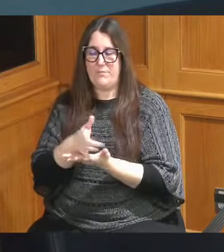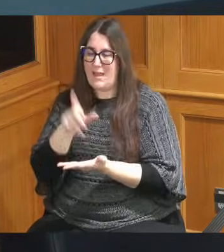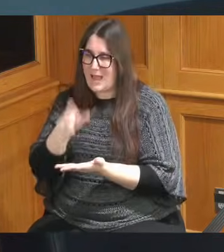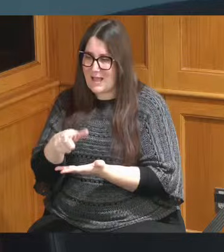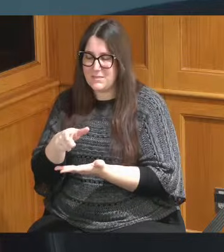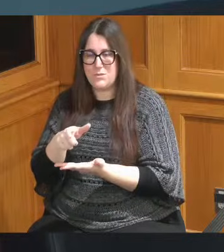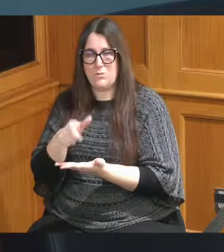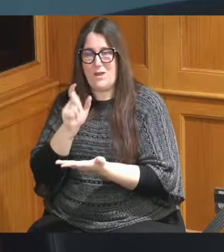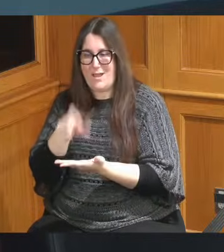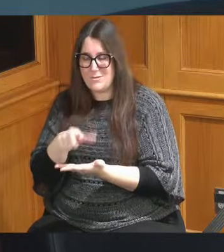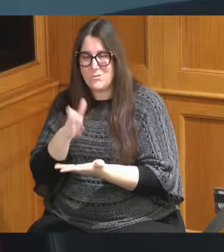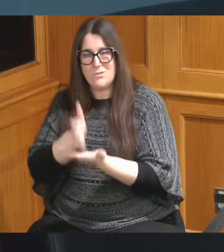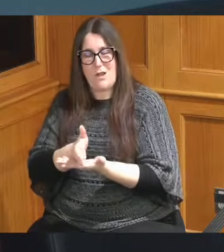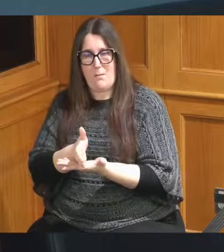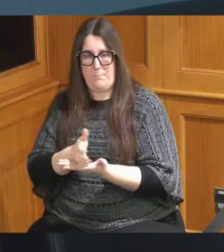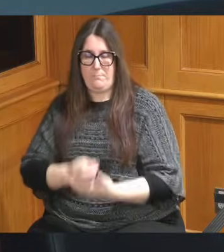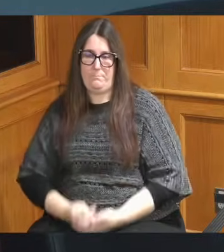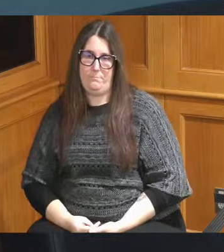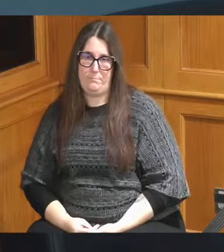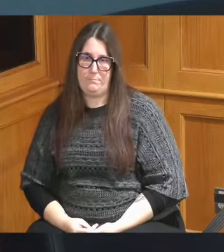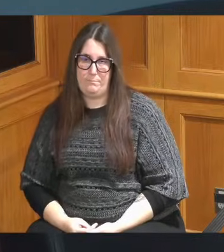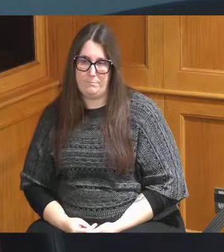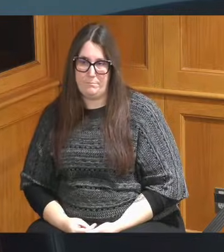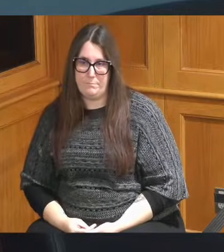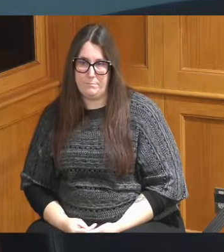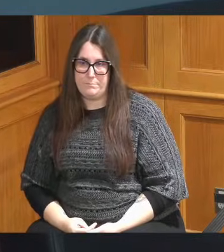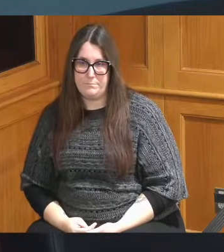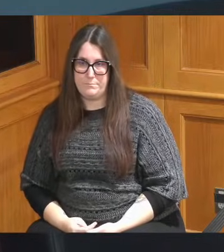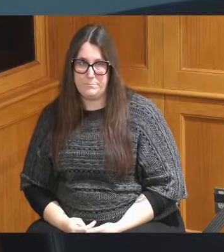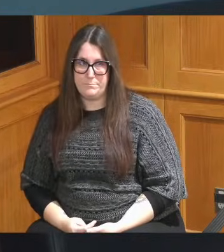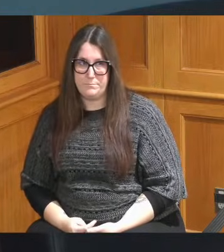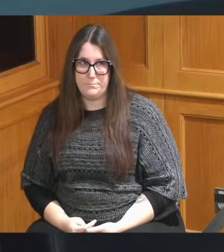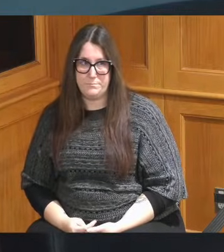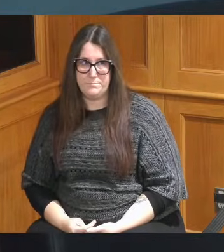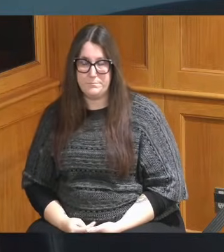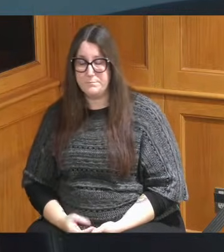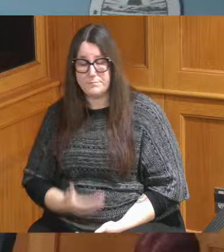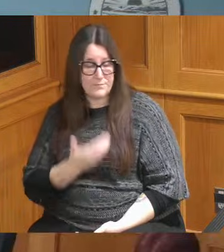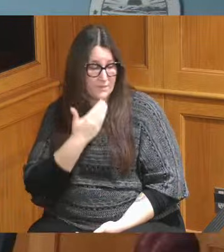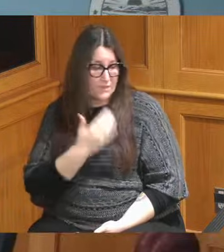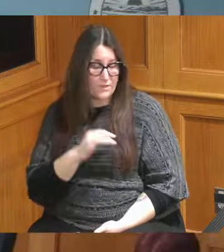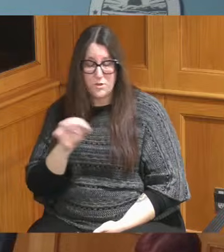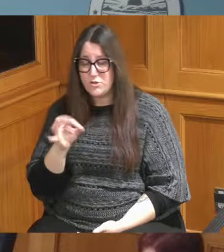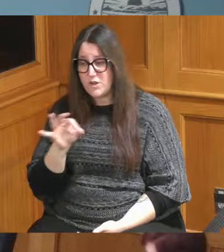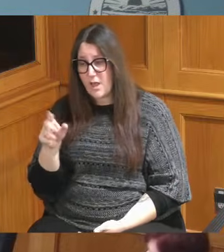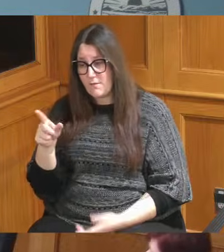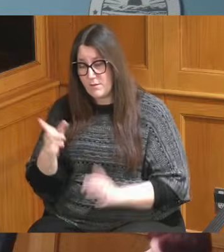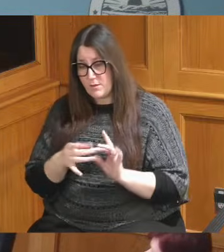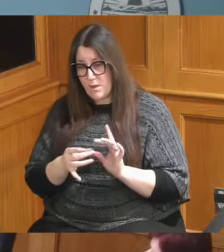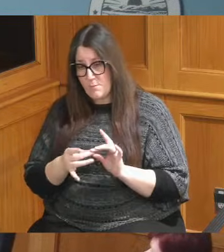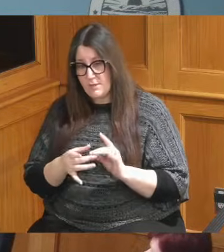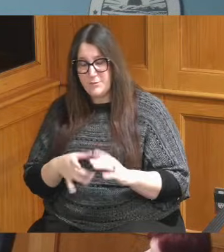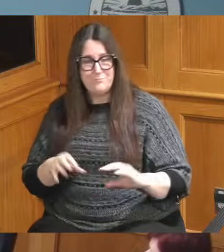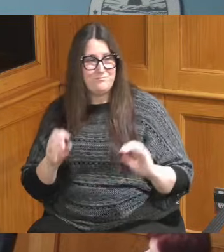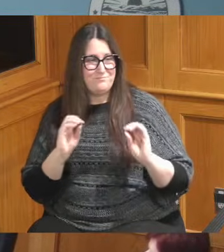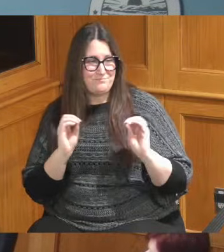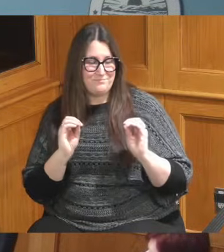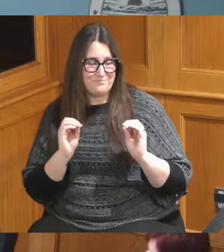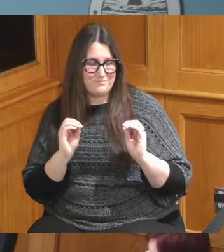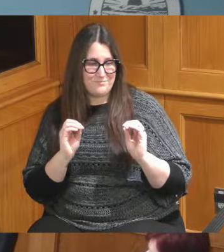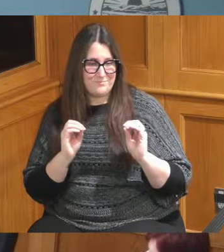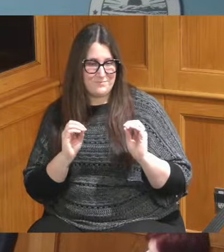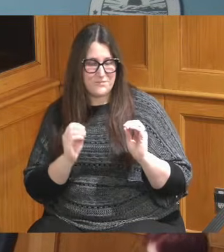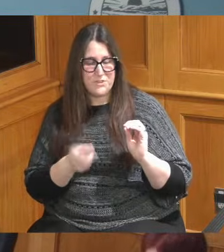was told on tape. Thank you. Jeff, did you have a comment? Just just to those two highlevel points